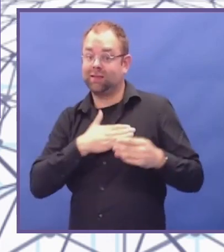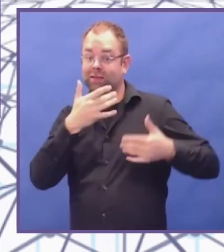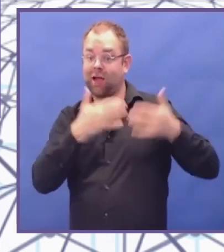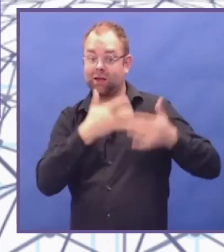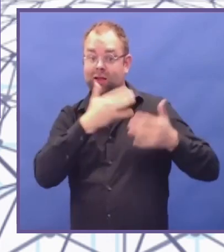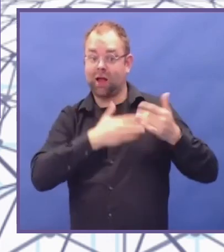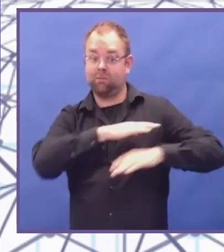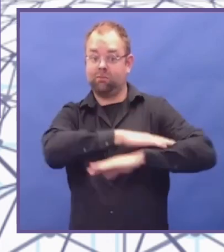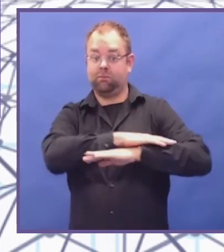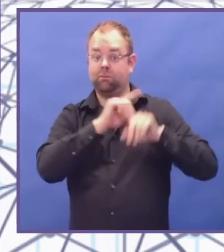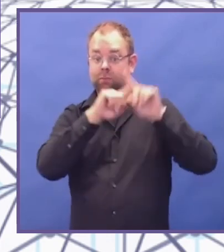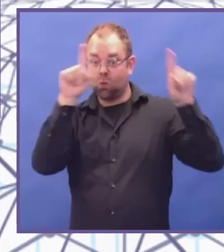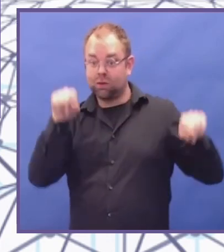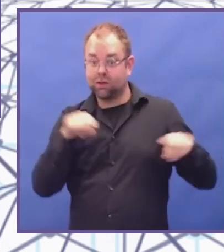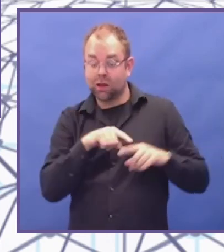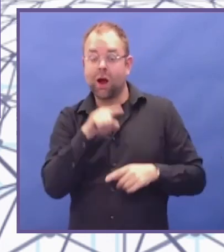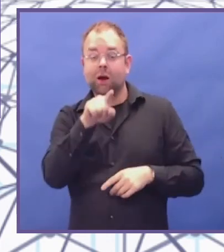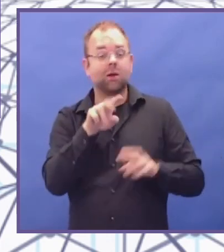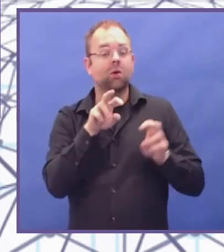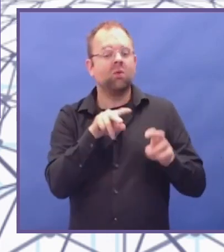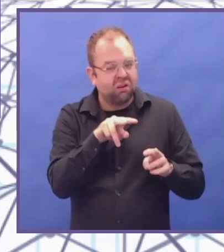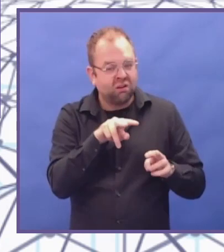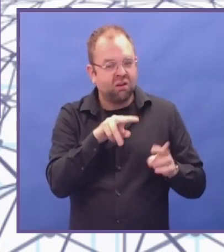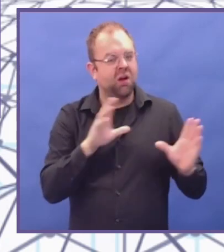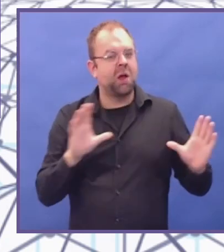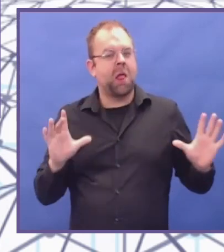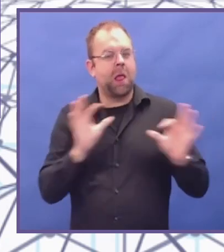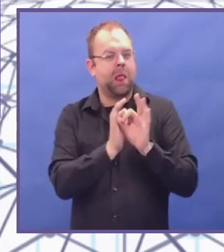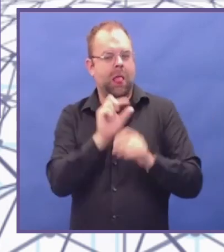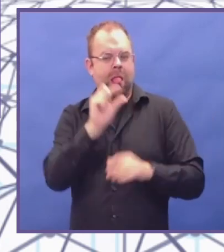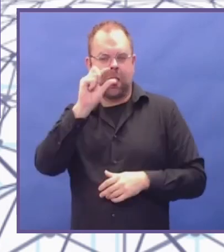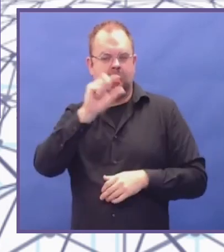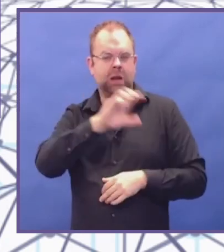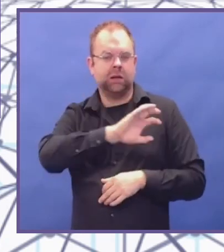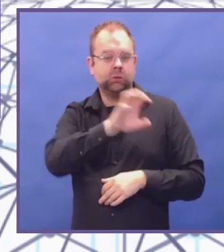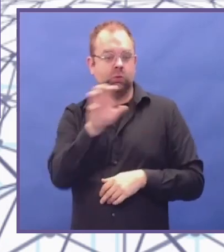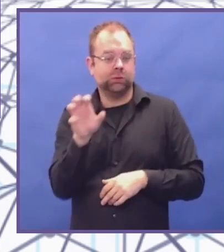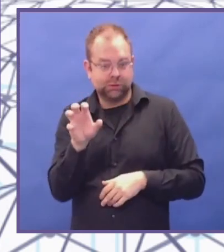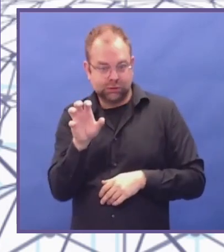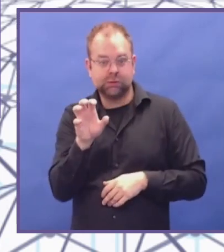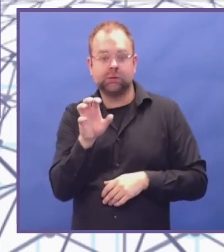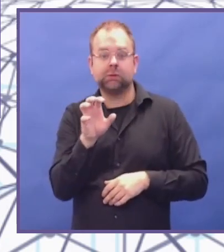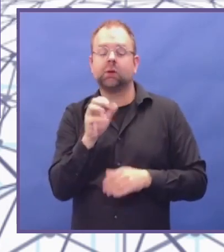and we will always need more, but we can learn so much more from the data that we do have.